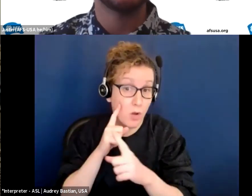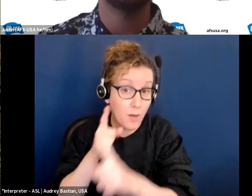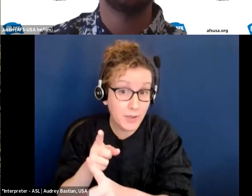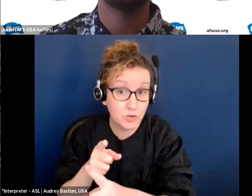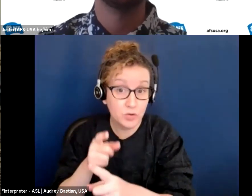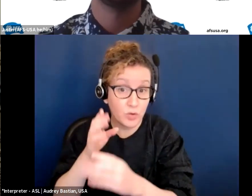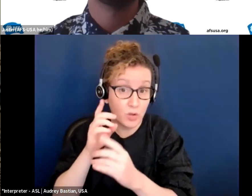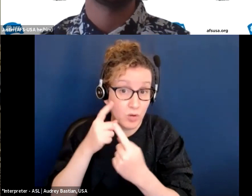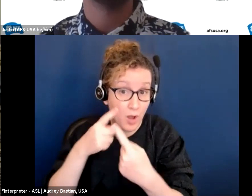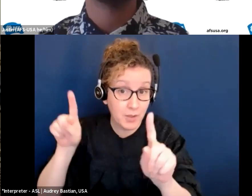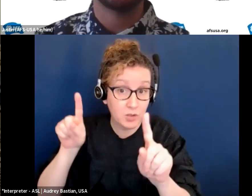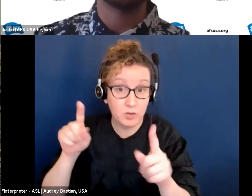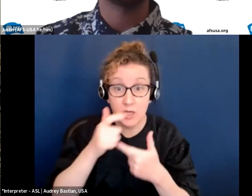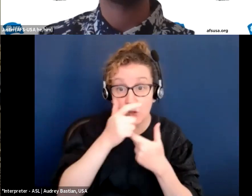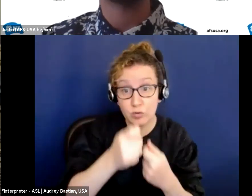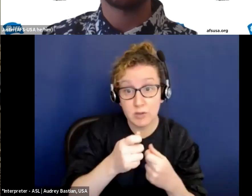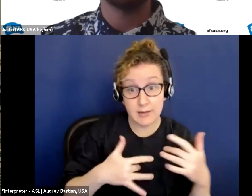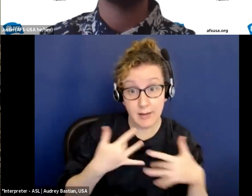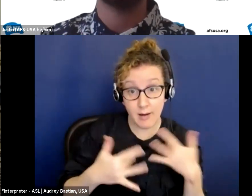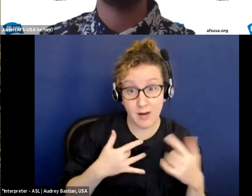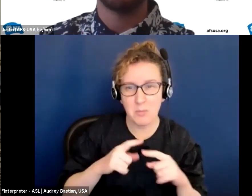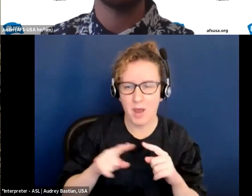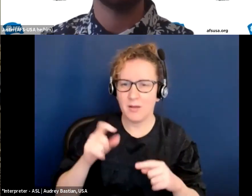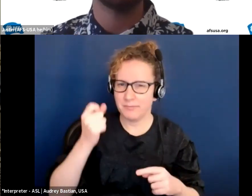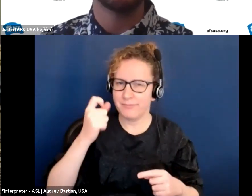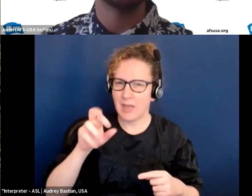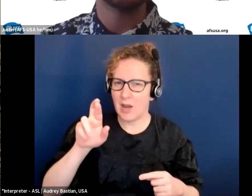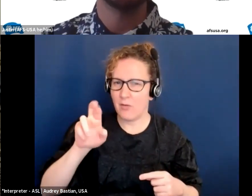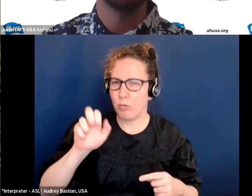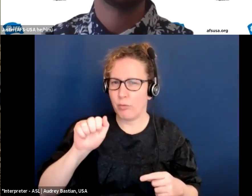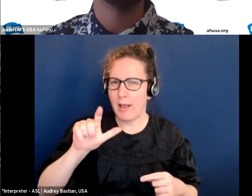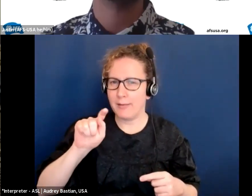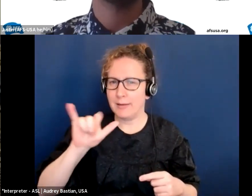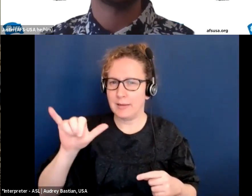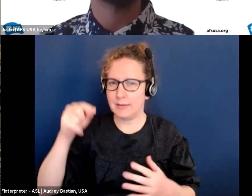excited about, but understanding the realities of a particular country and whether or not